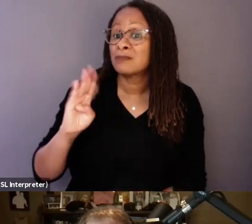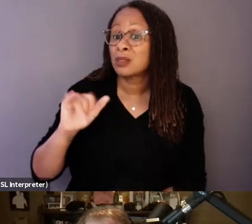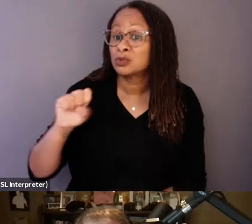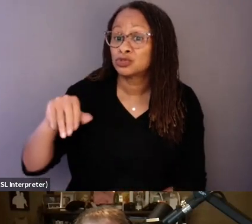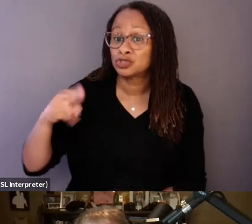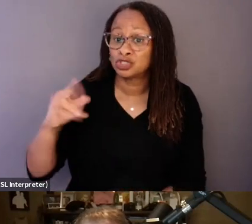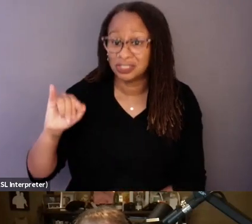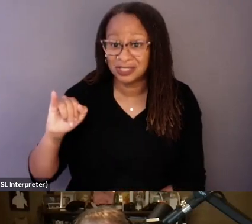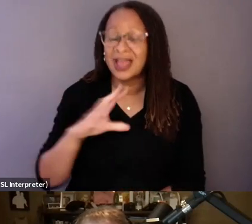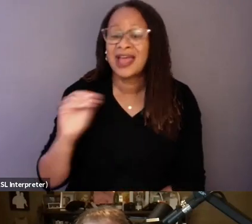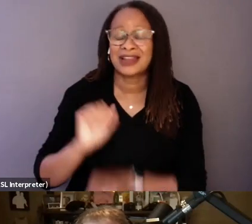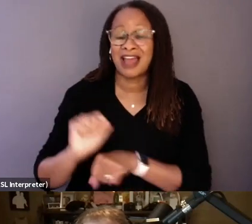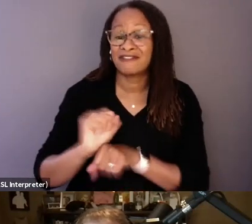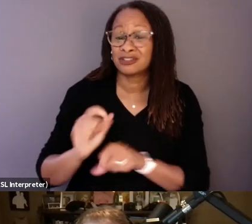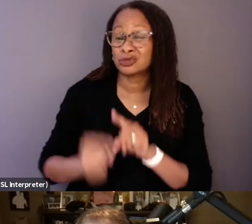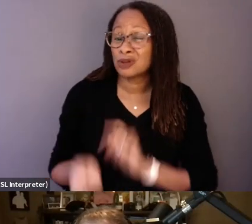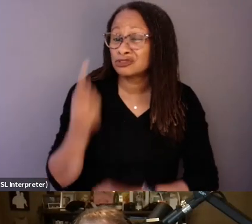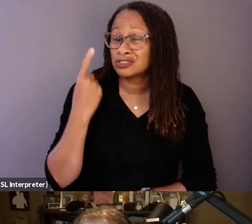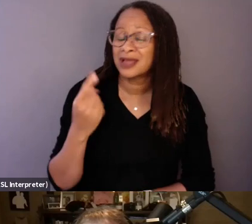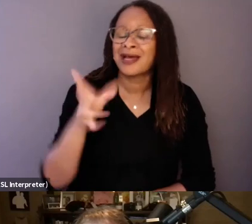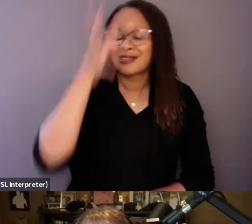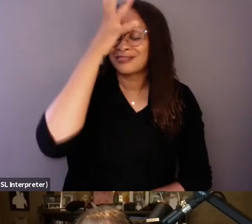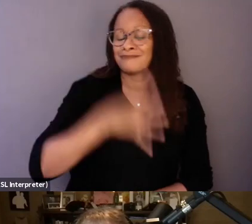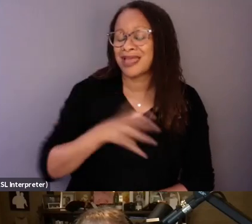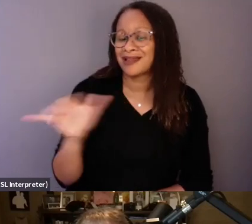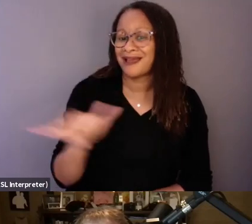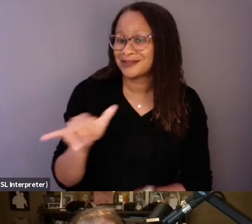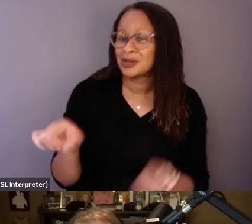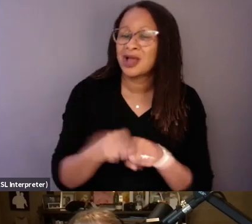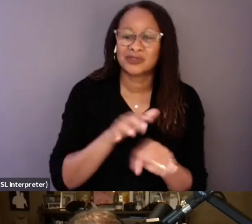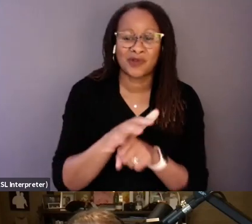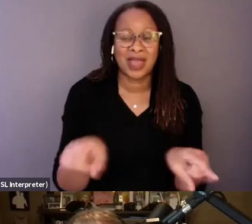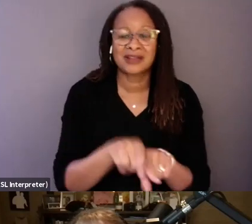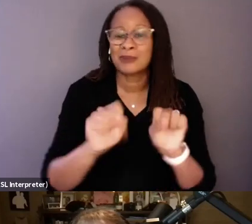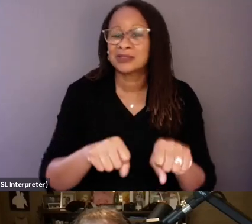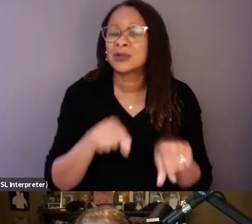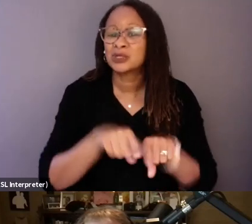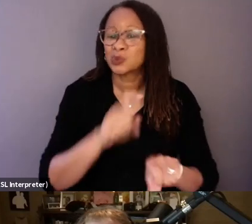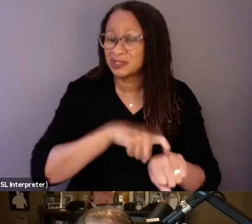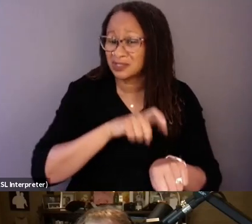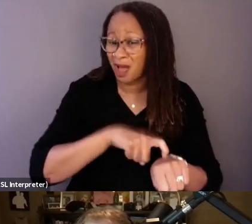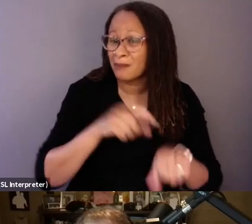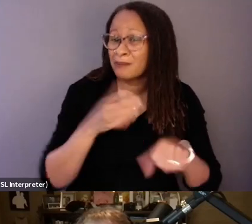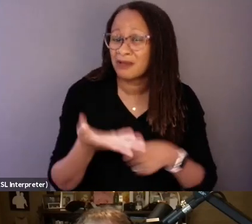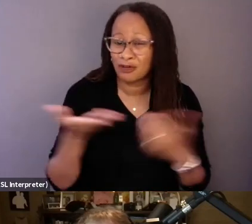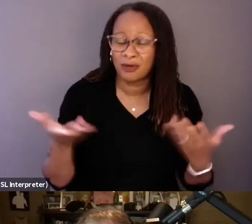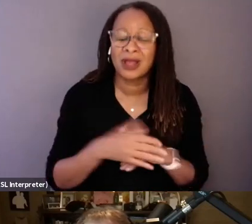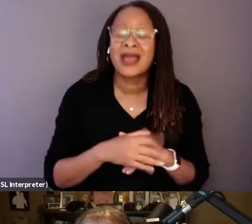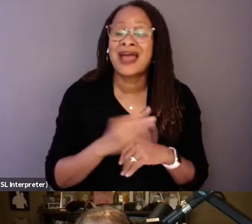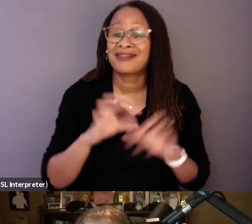to understand the man as fully and his times. And the opportunity came to me